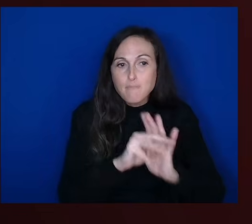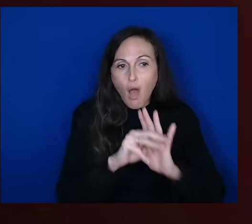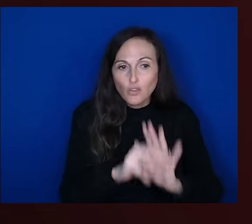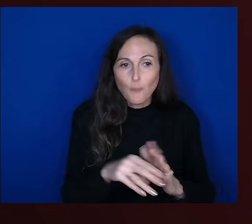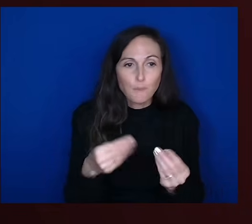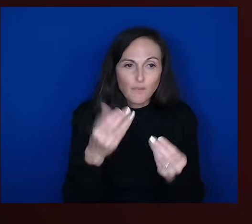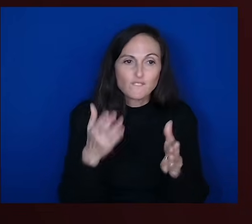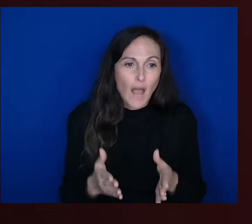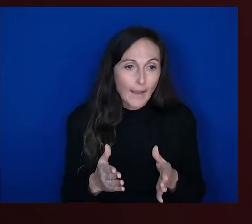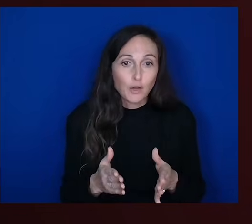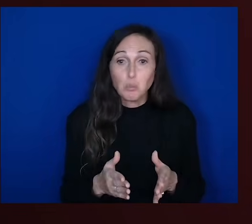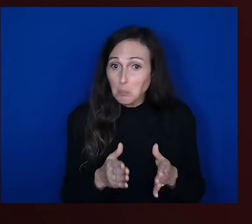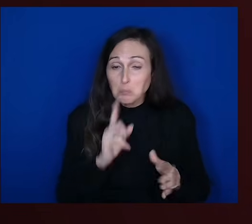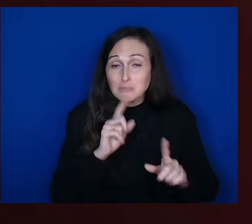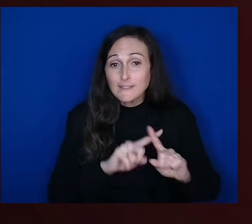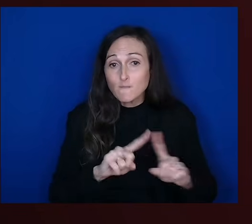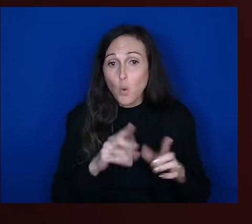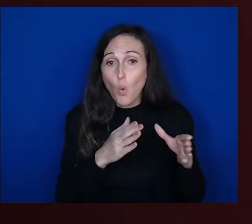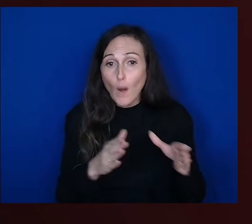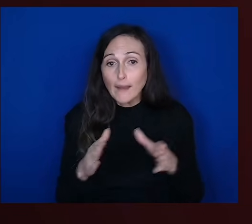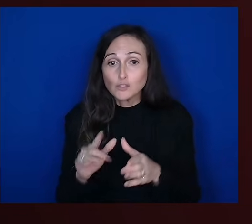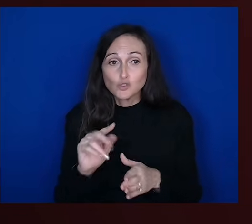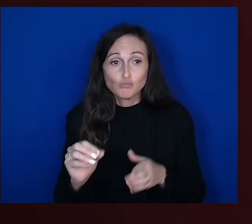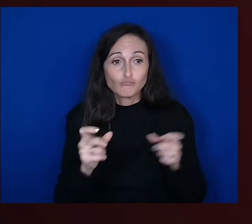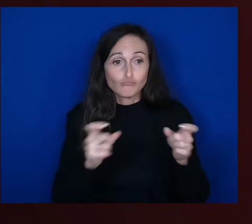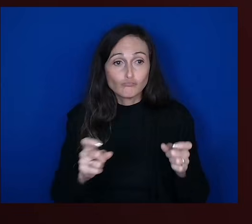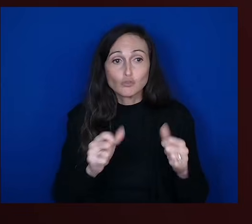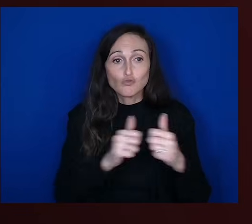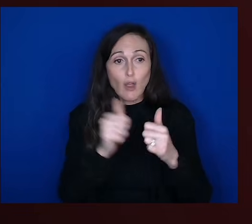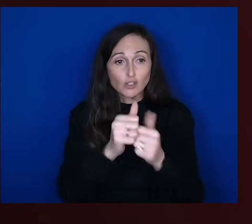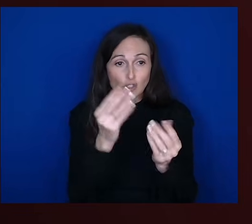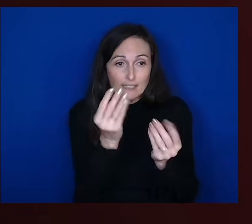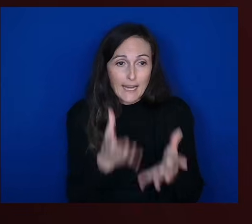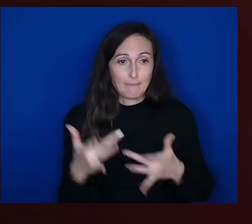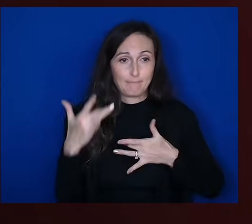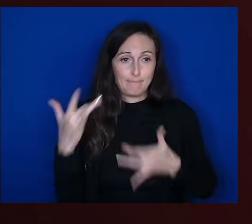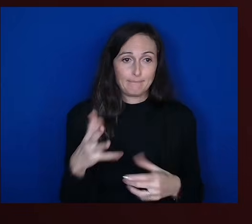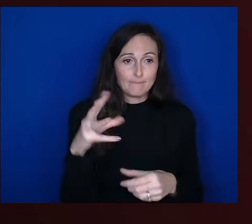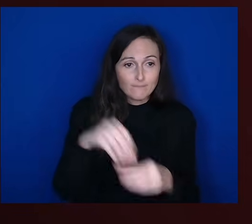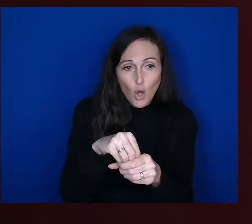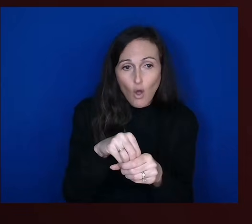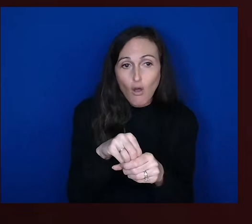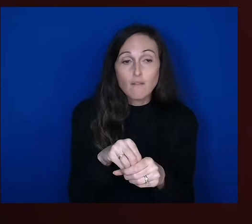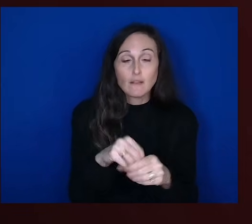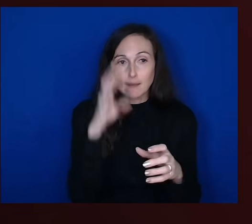there are different ways to handle structured data and it typically involves coming with JSON schema